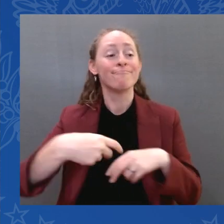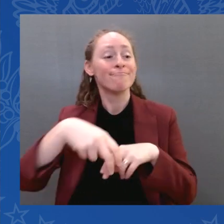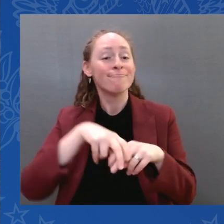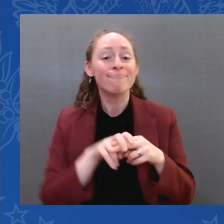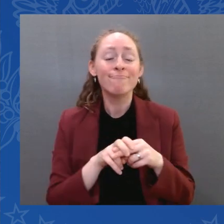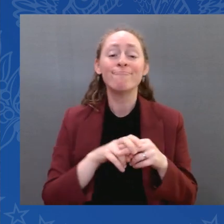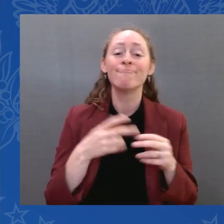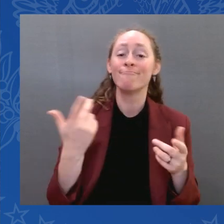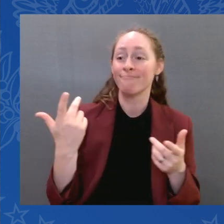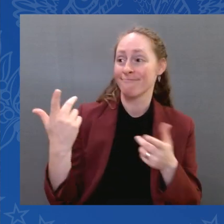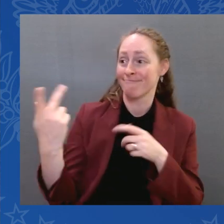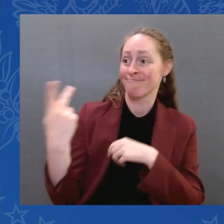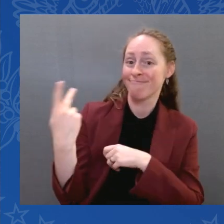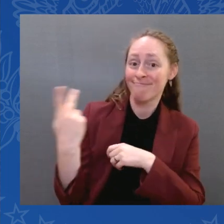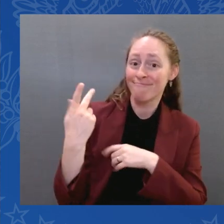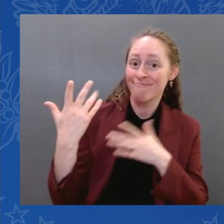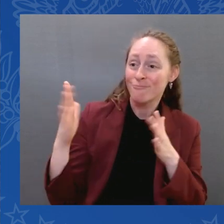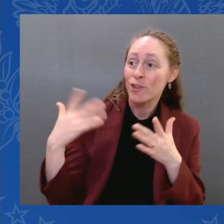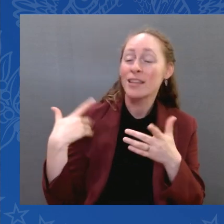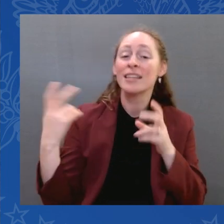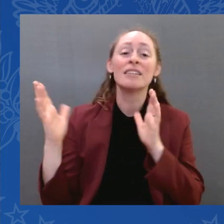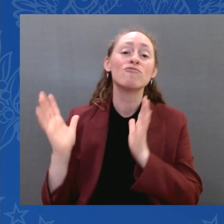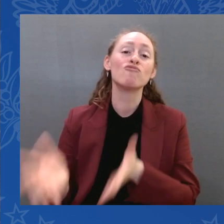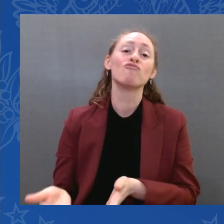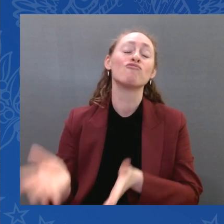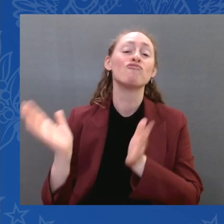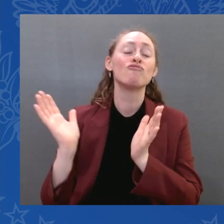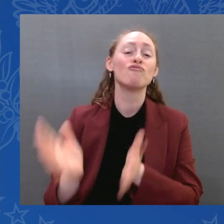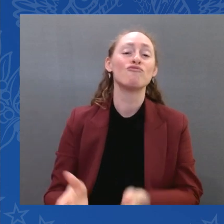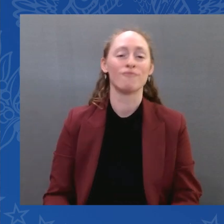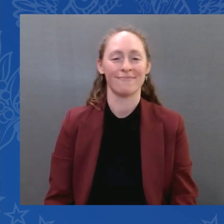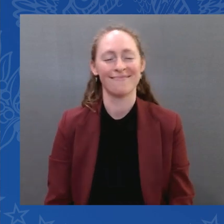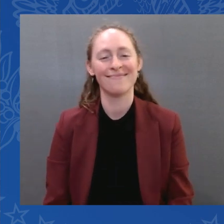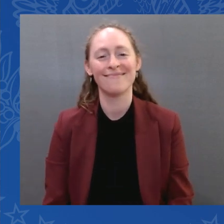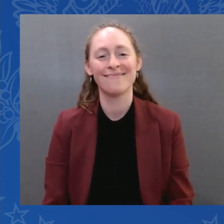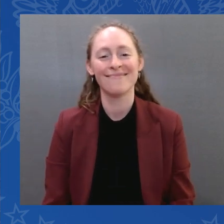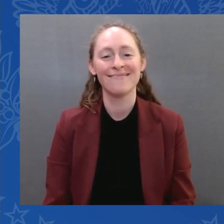You learn more about your colleagues than you learn by debating on the floor,